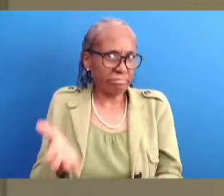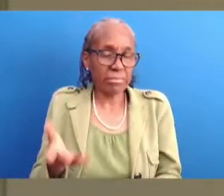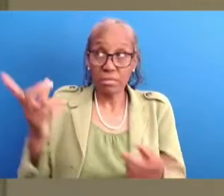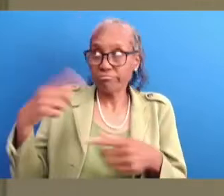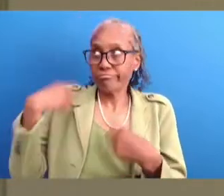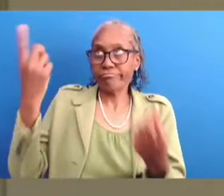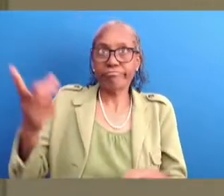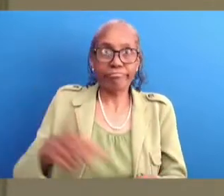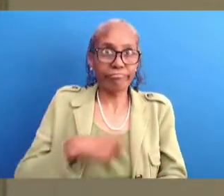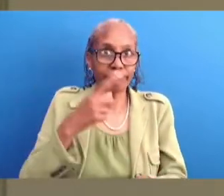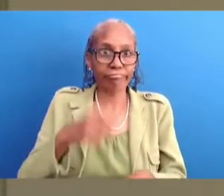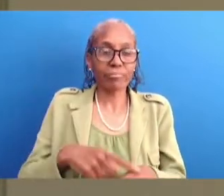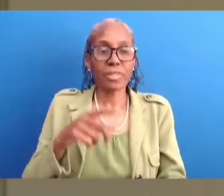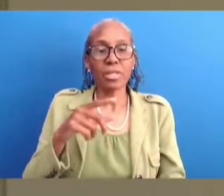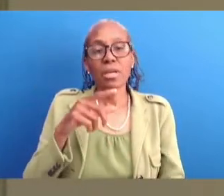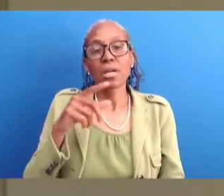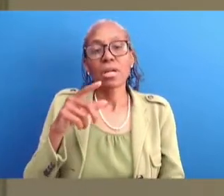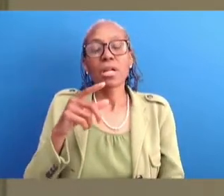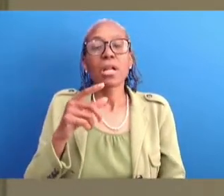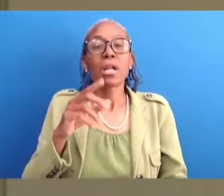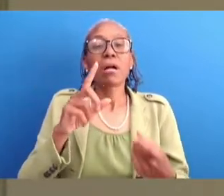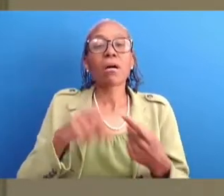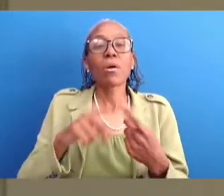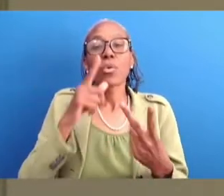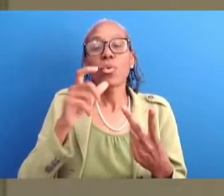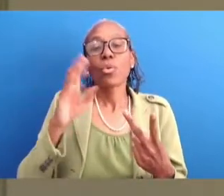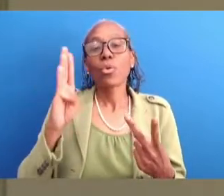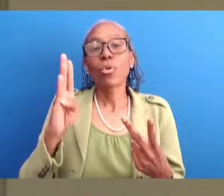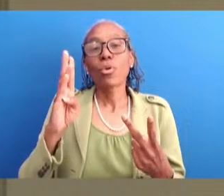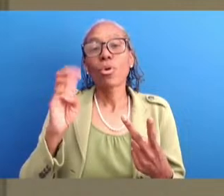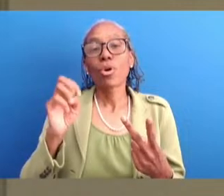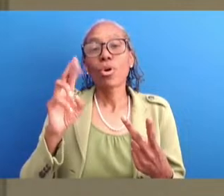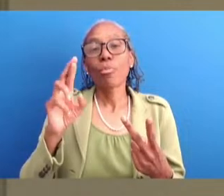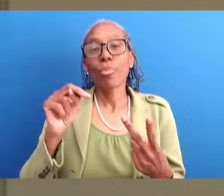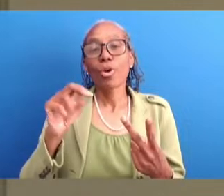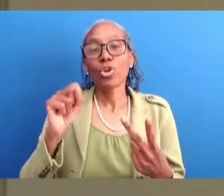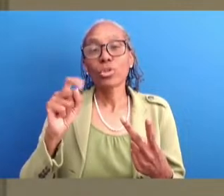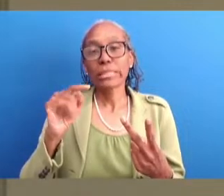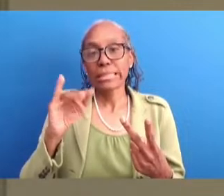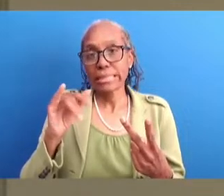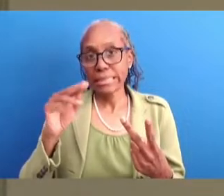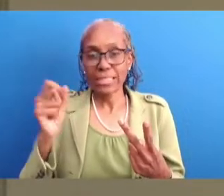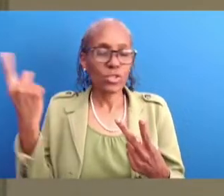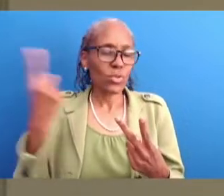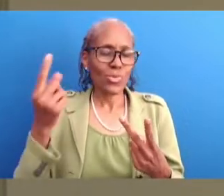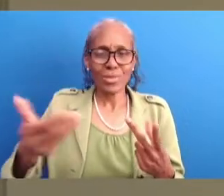I DON'T KNOW IF THEY'RE STILL